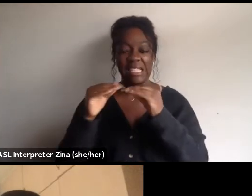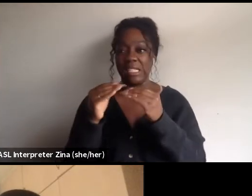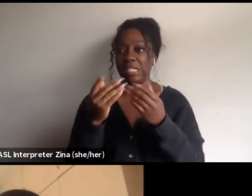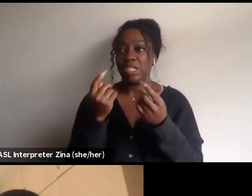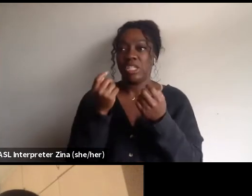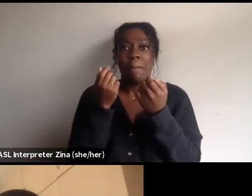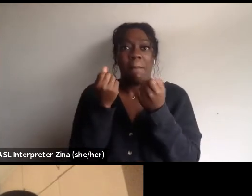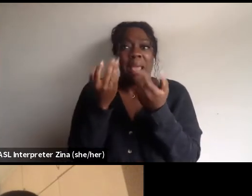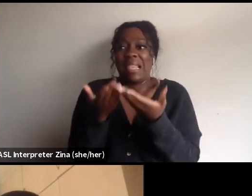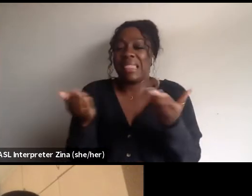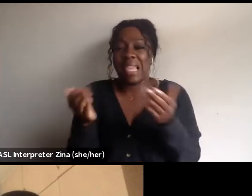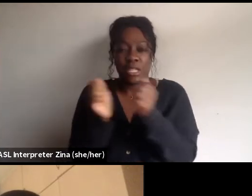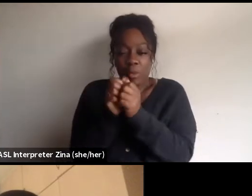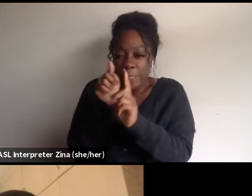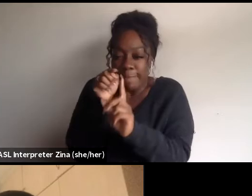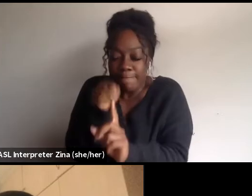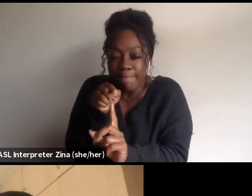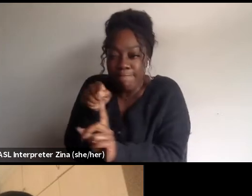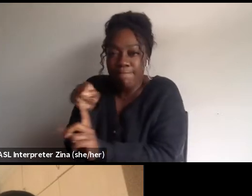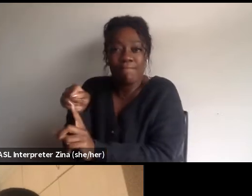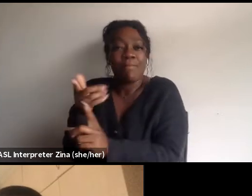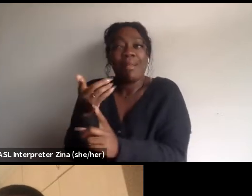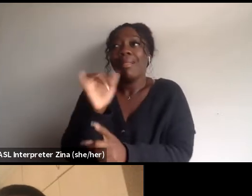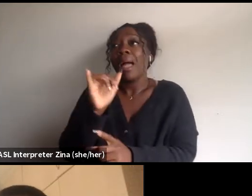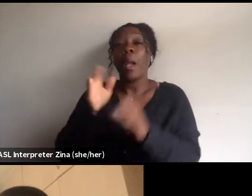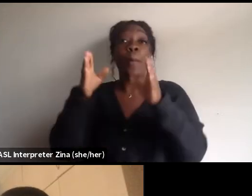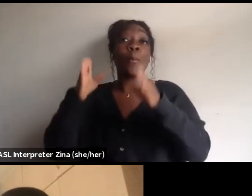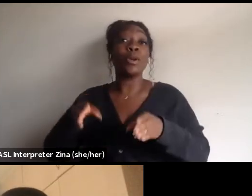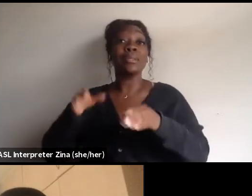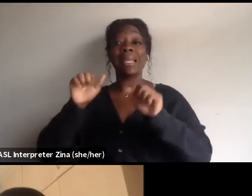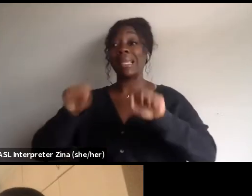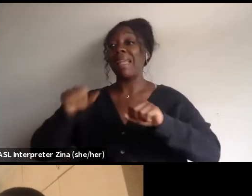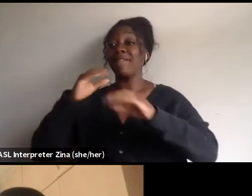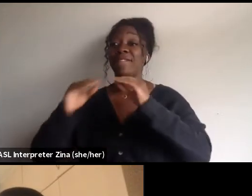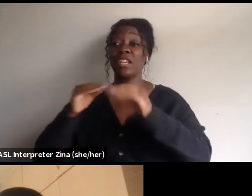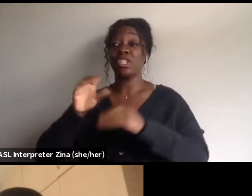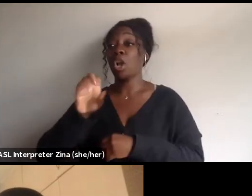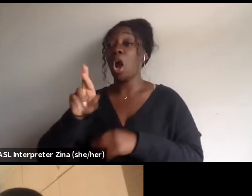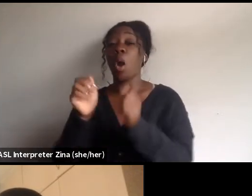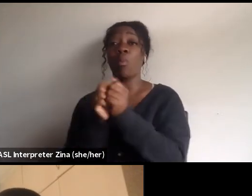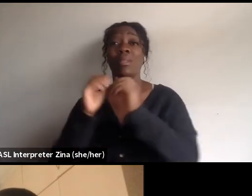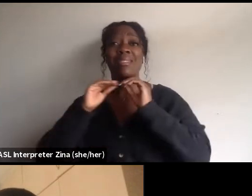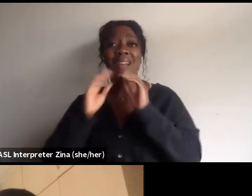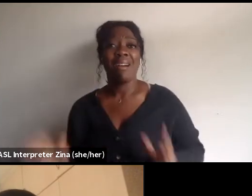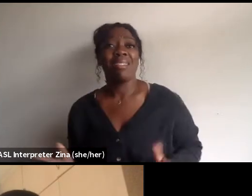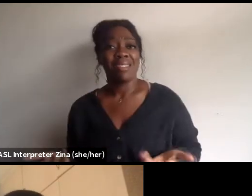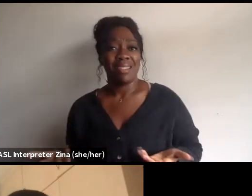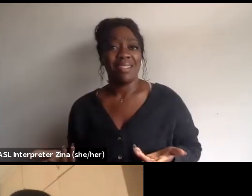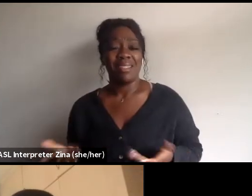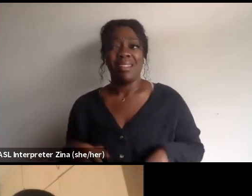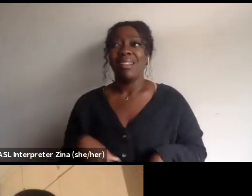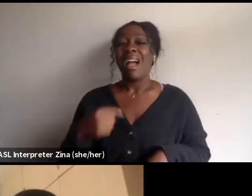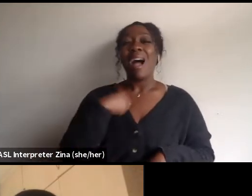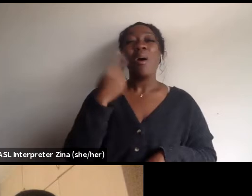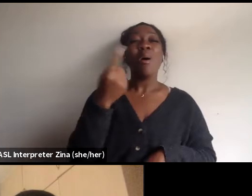Or you'll see artists. I mean in South Africa, I was always amazed that I used to say all South Africans can sing,